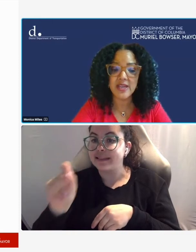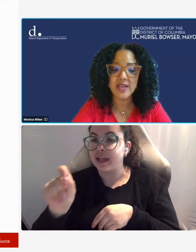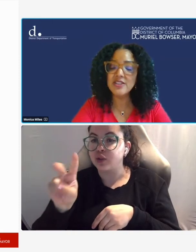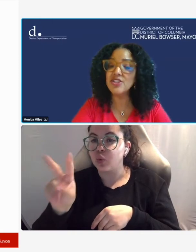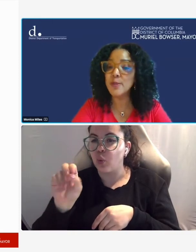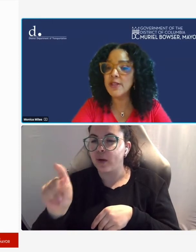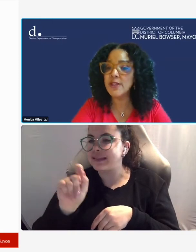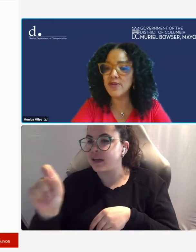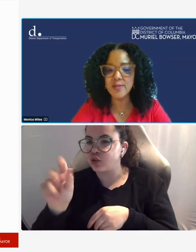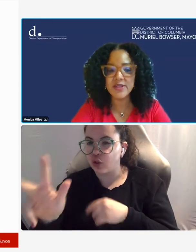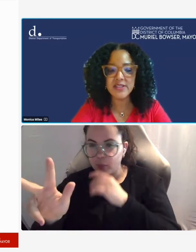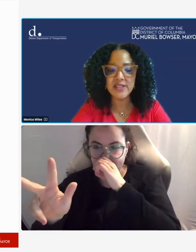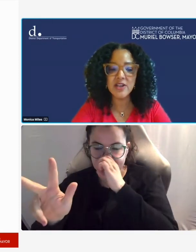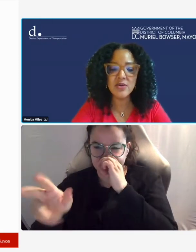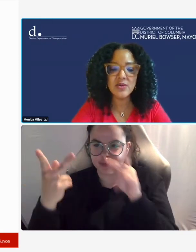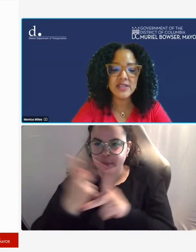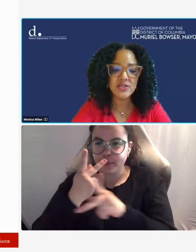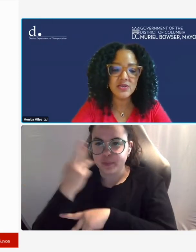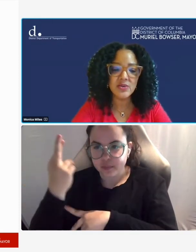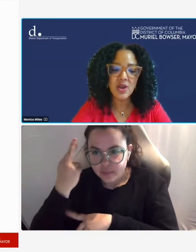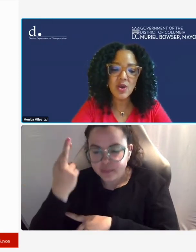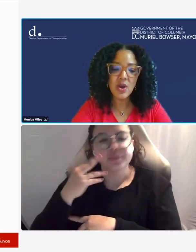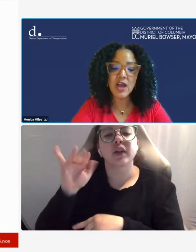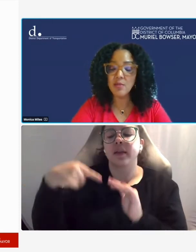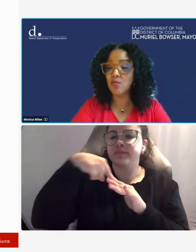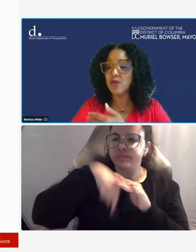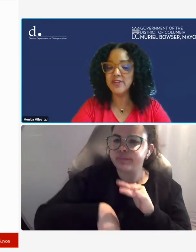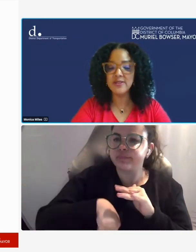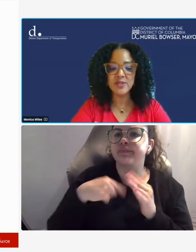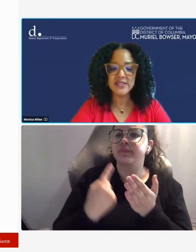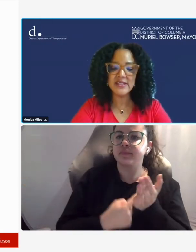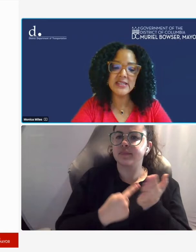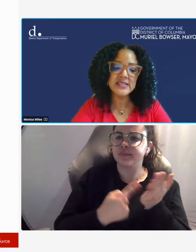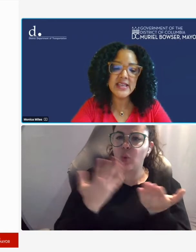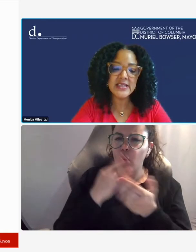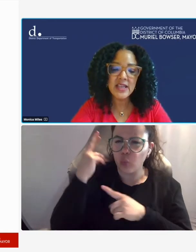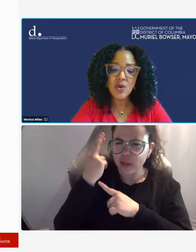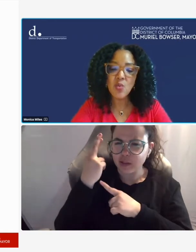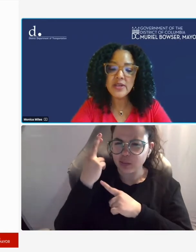determining reasonableness and it goes into what reasonableness is and it says what is